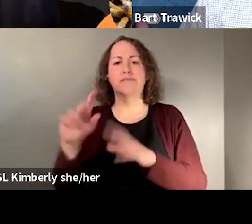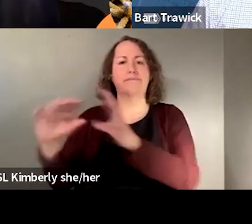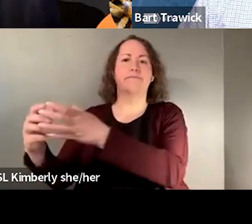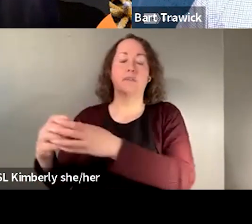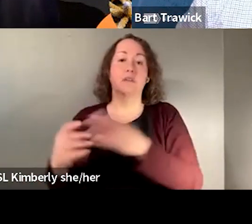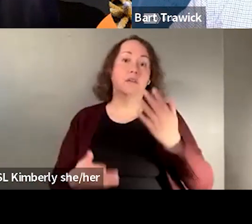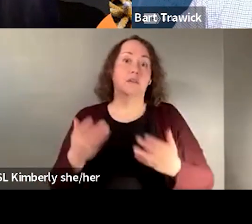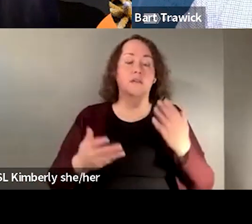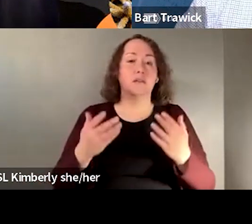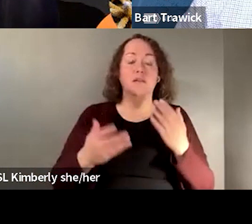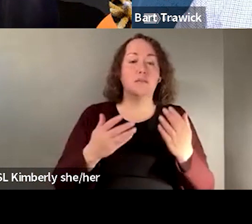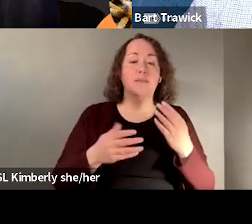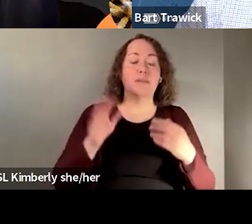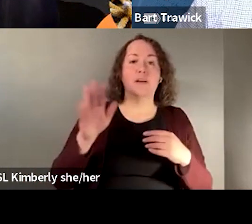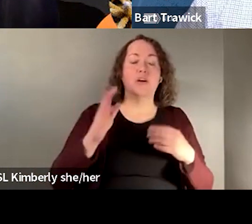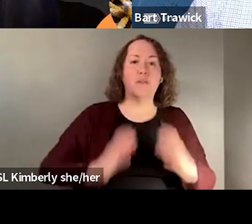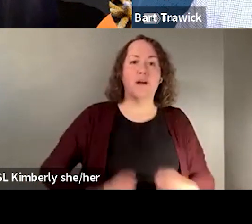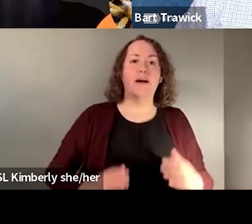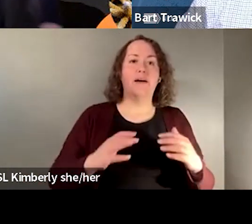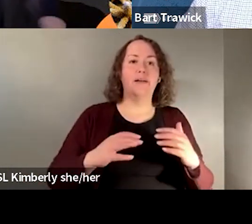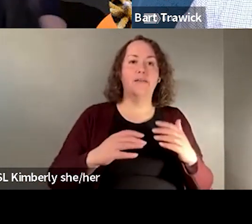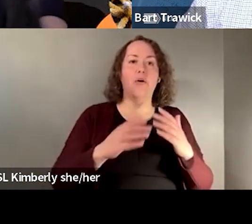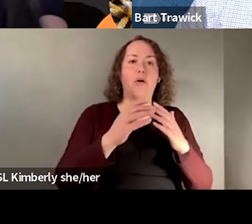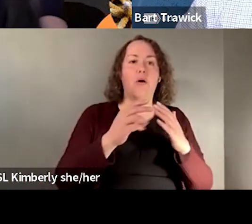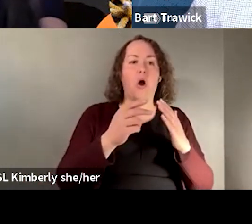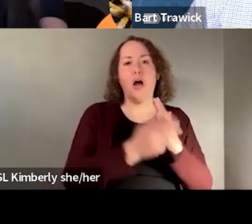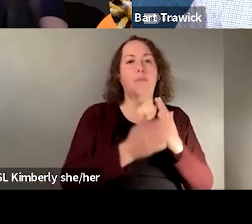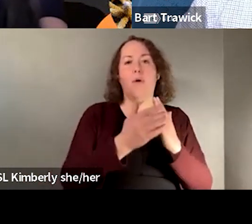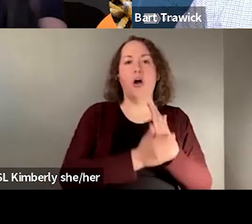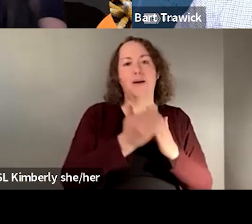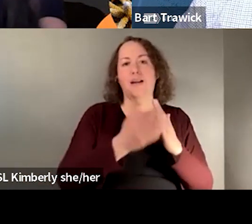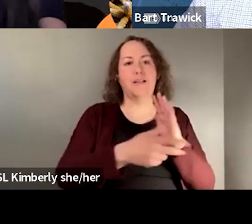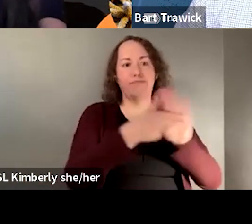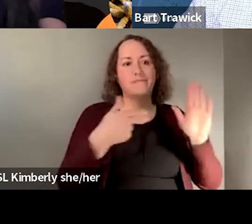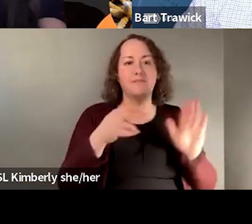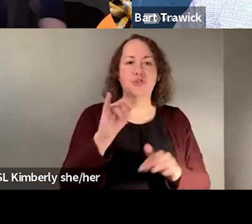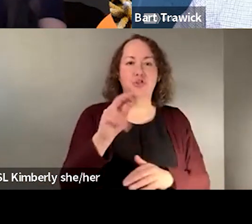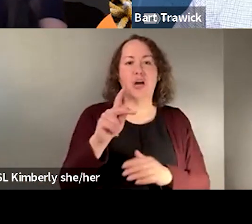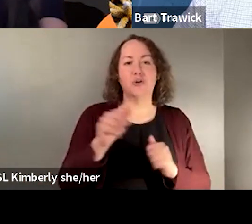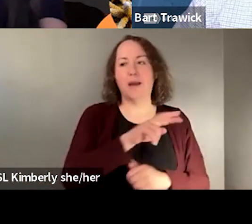automatically files it as junk, have them look there as well. Jeremy Leffler: Okay.